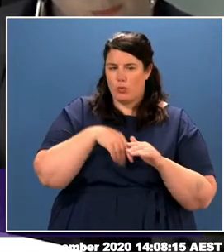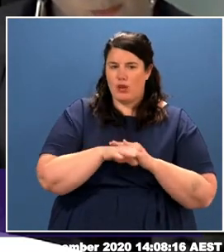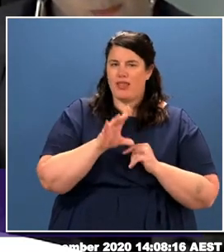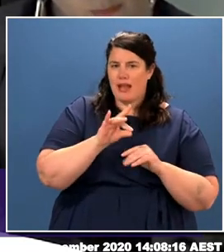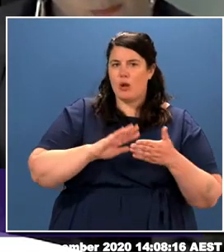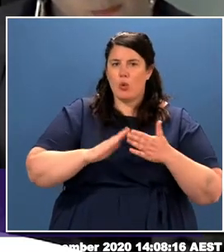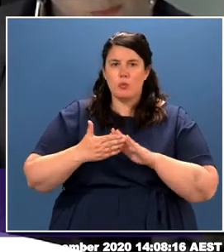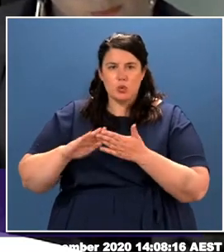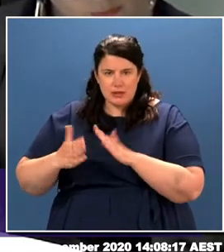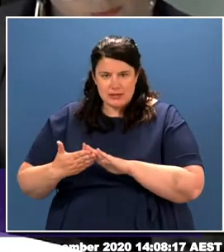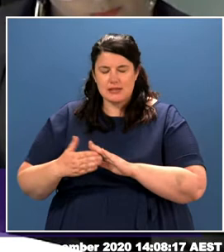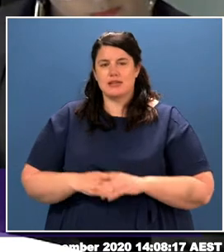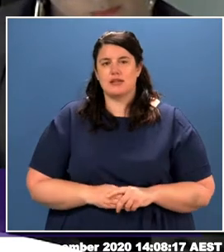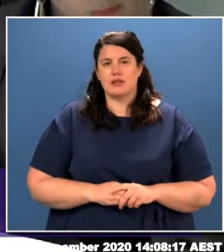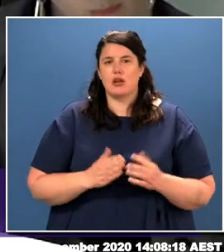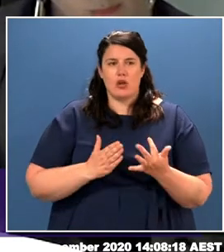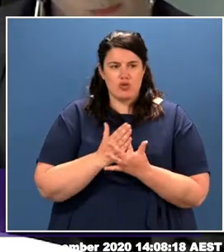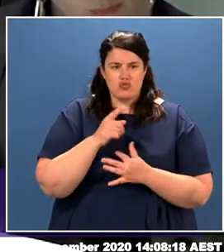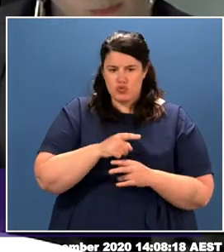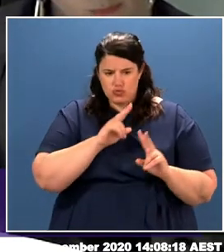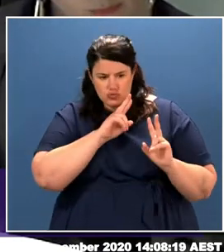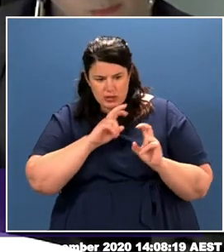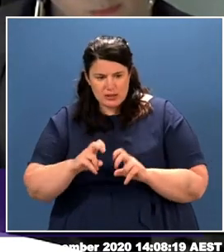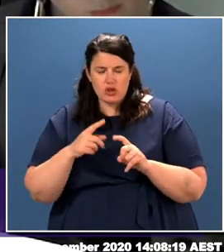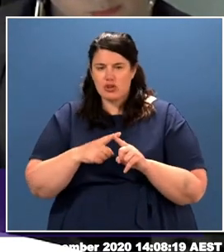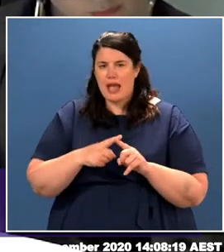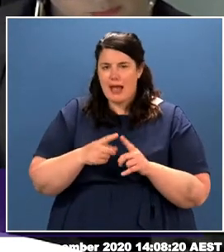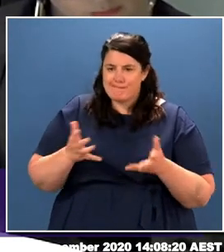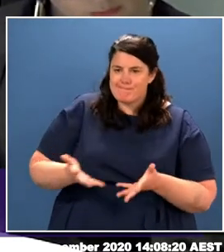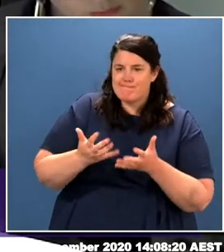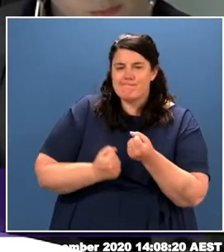representation, research and also capacity building, and we are working